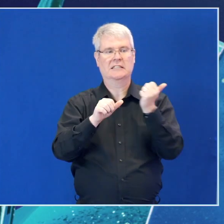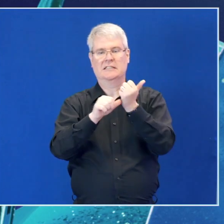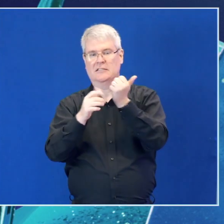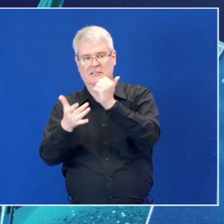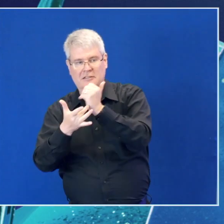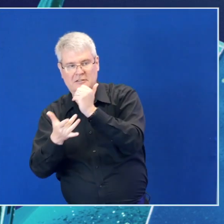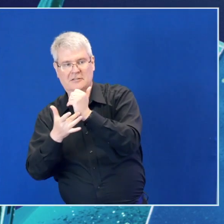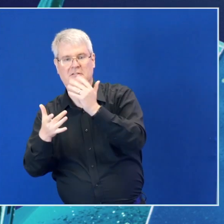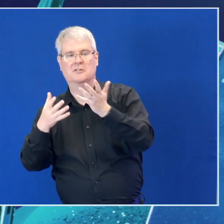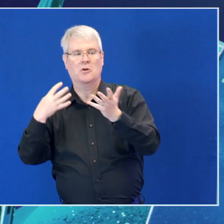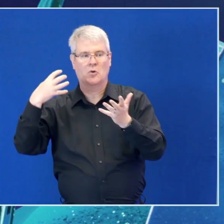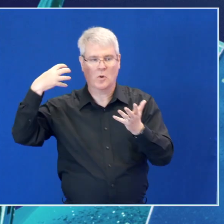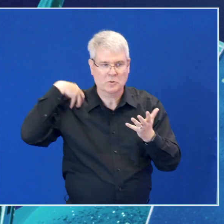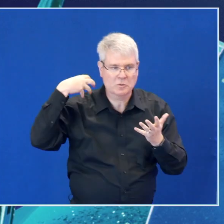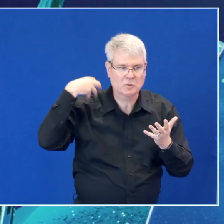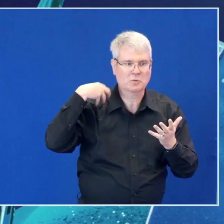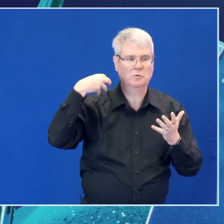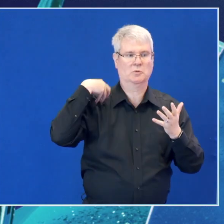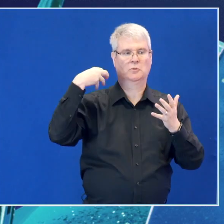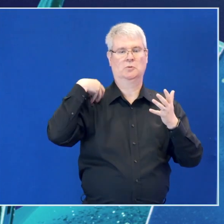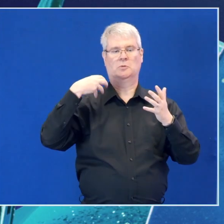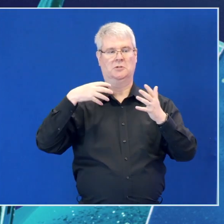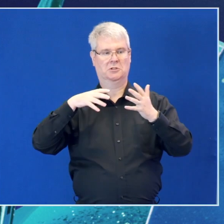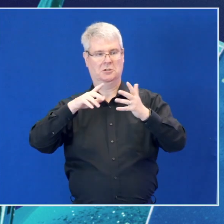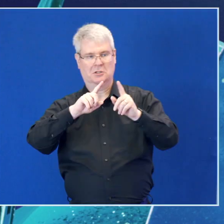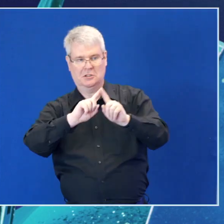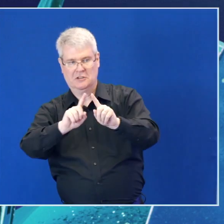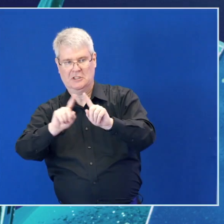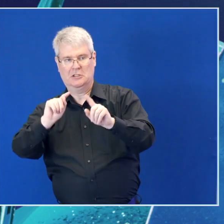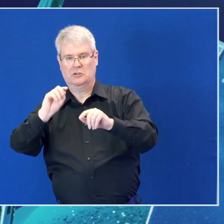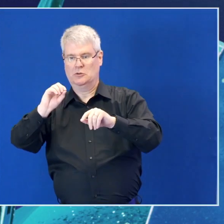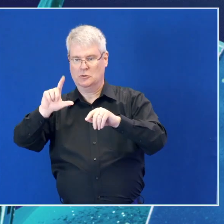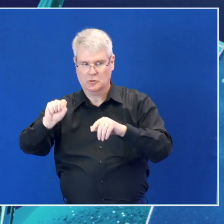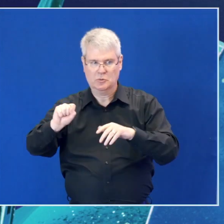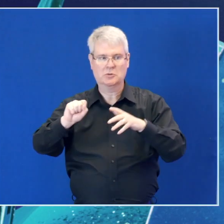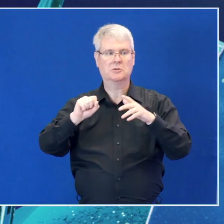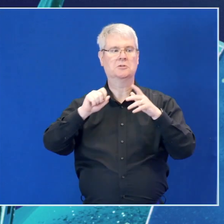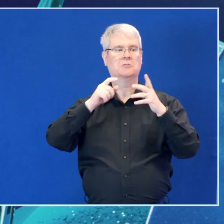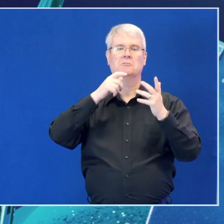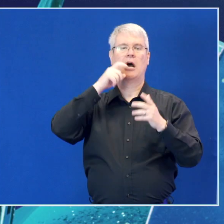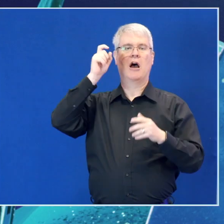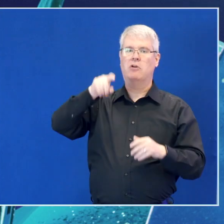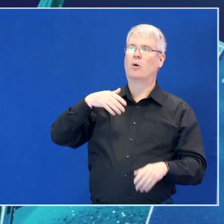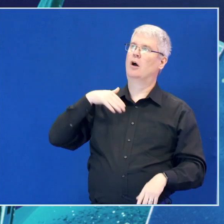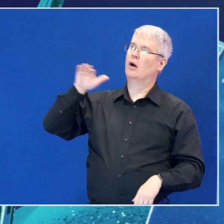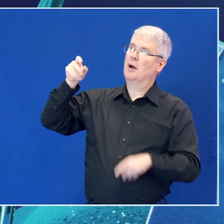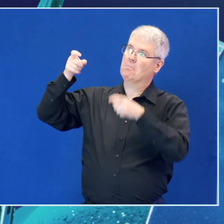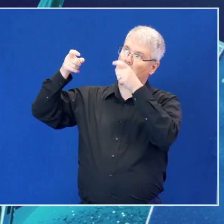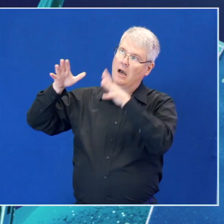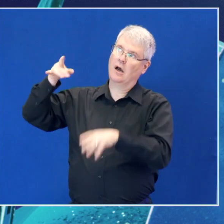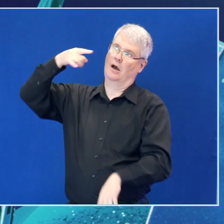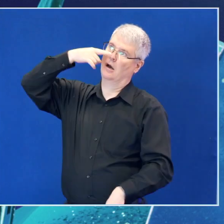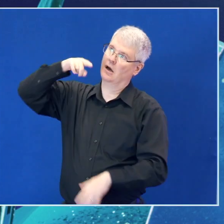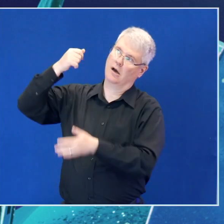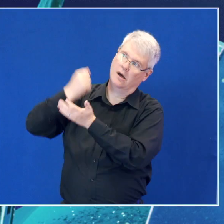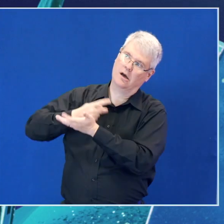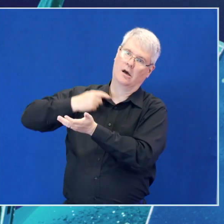all this without manager approval, no need to disclose. All of it's just right there upon request.